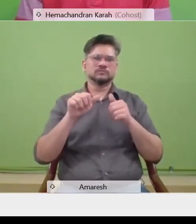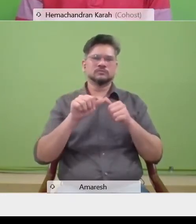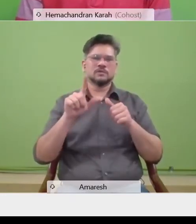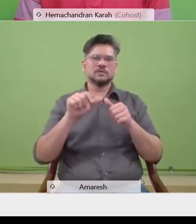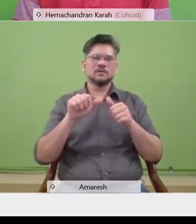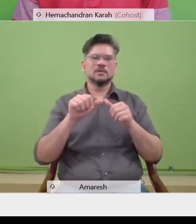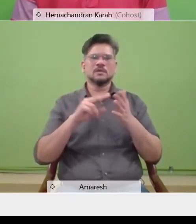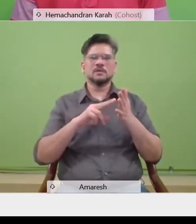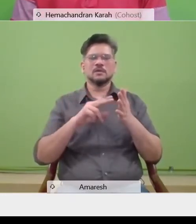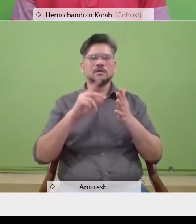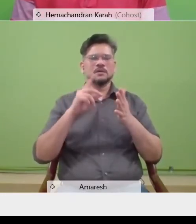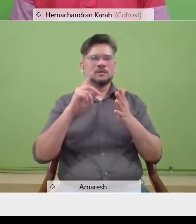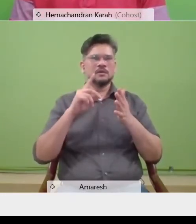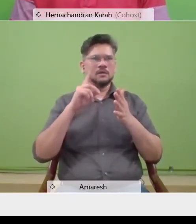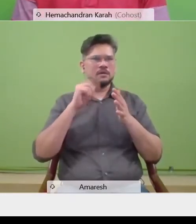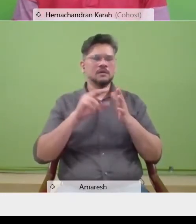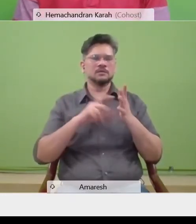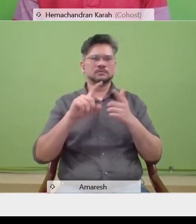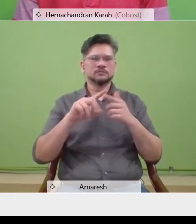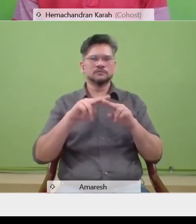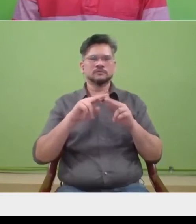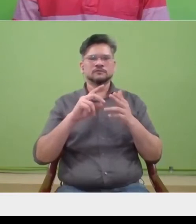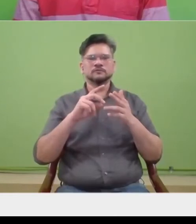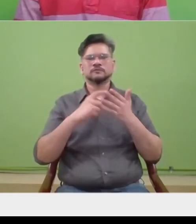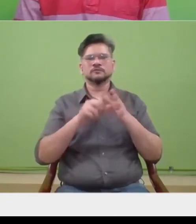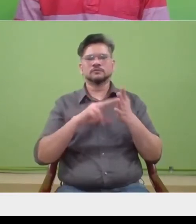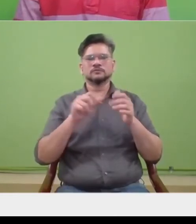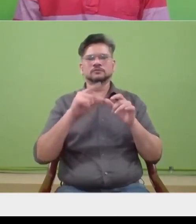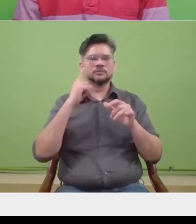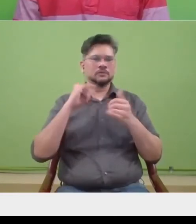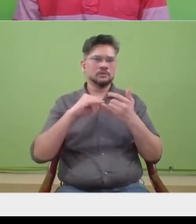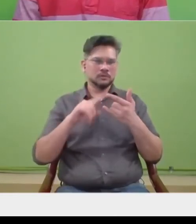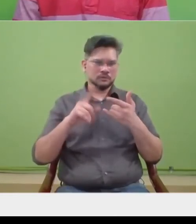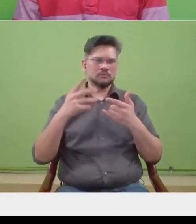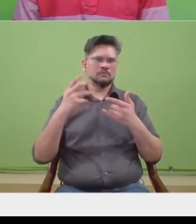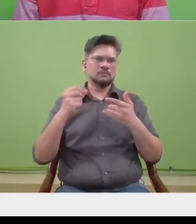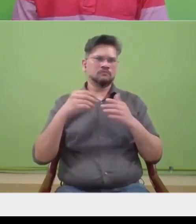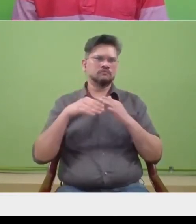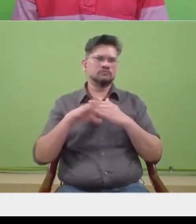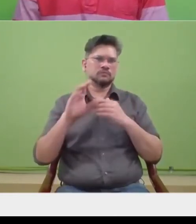who are teaching you French who refuse to in fact switch to English or any vernacular language so